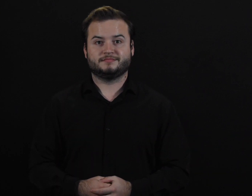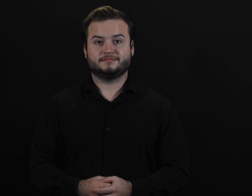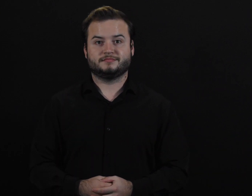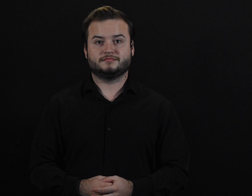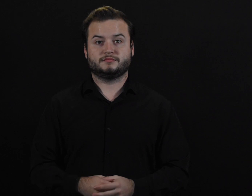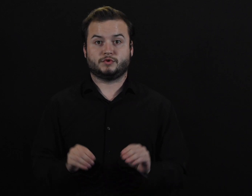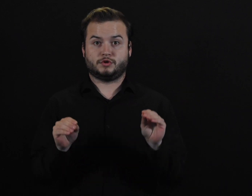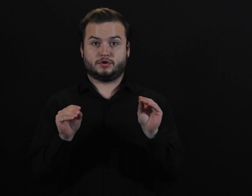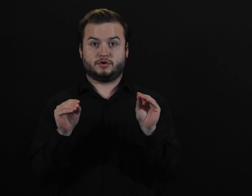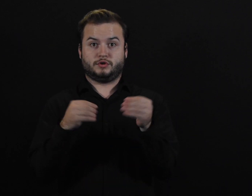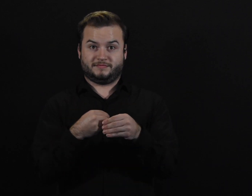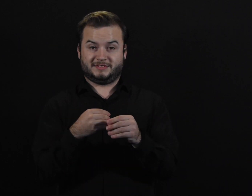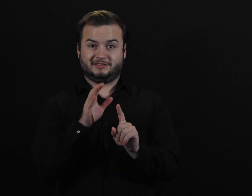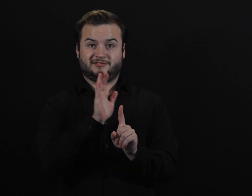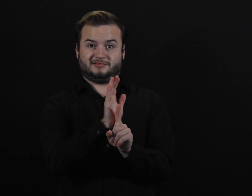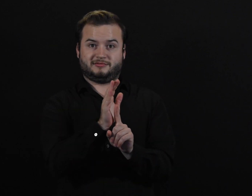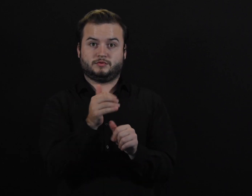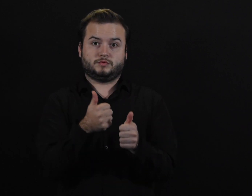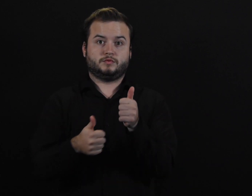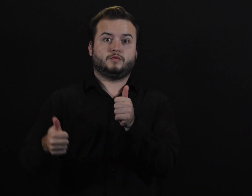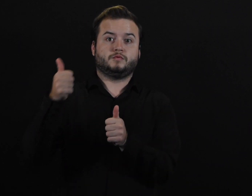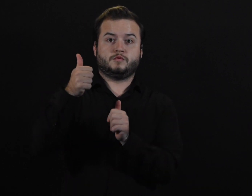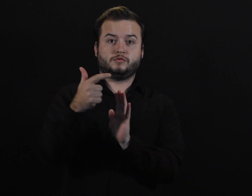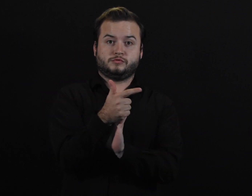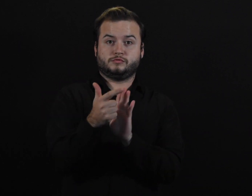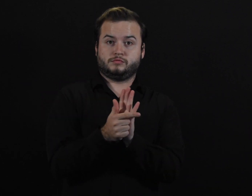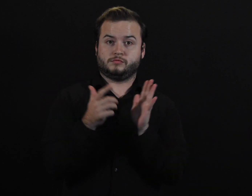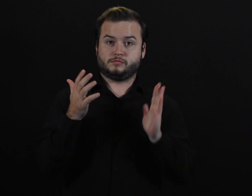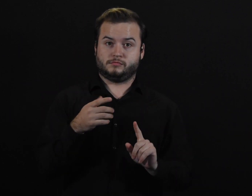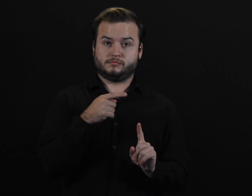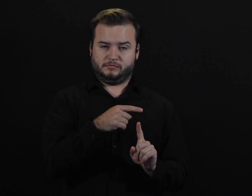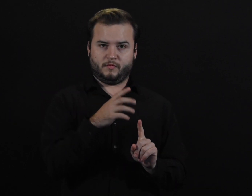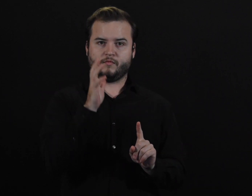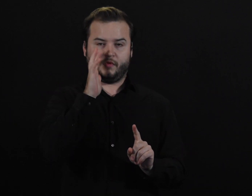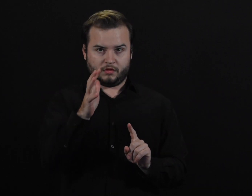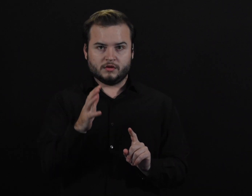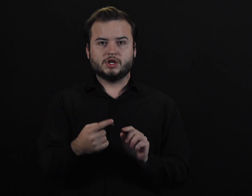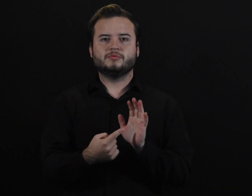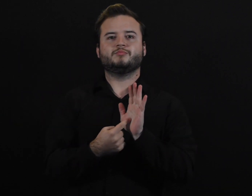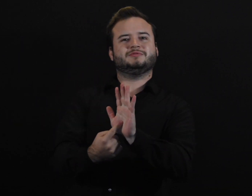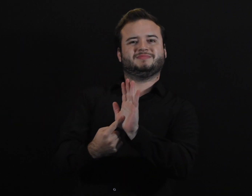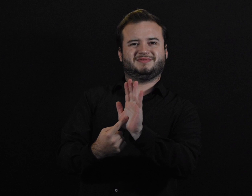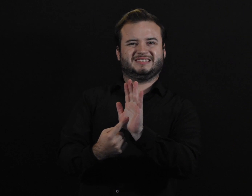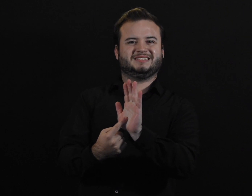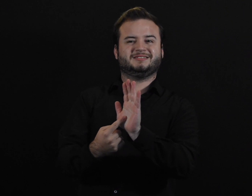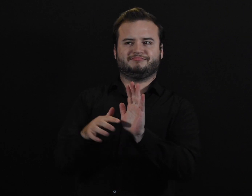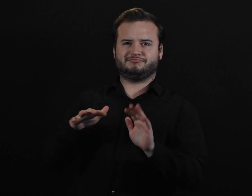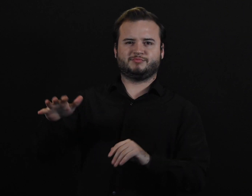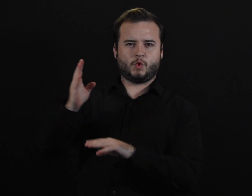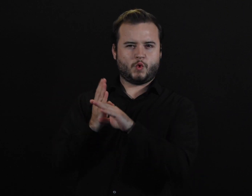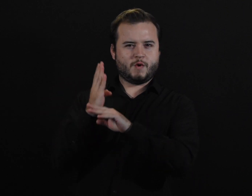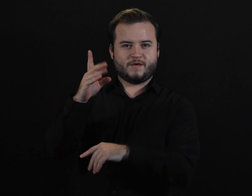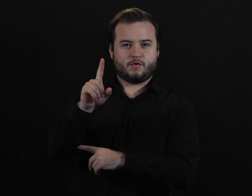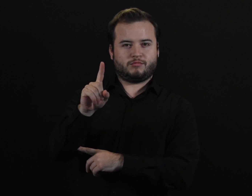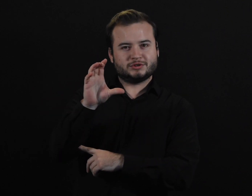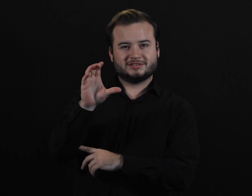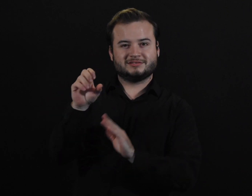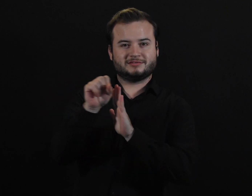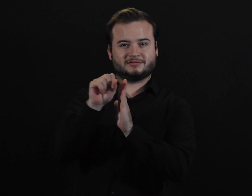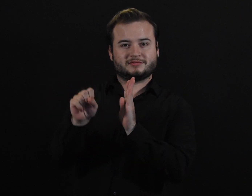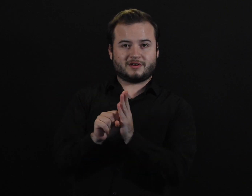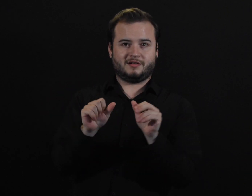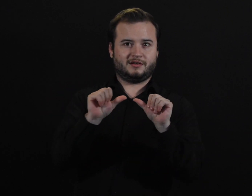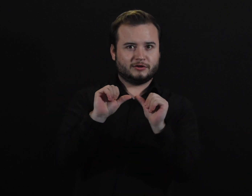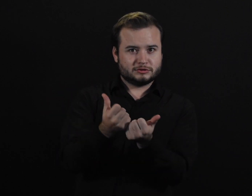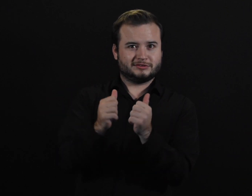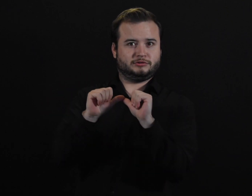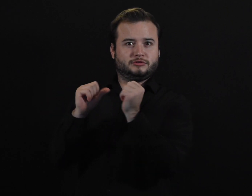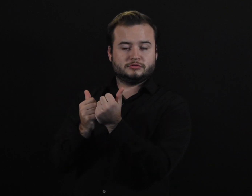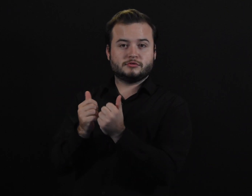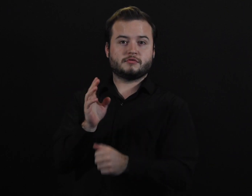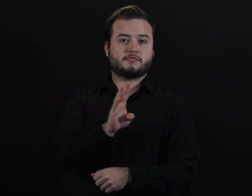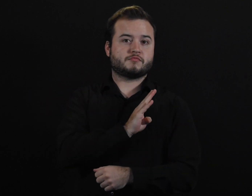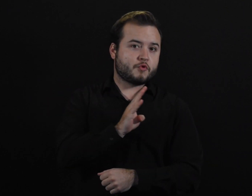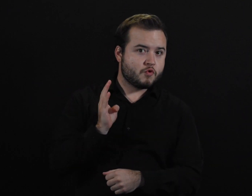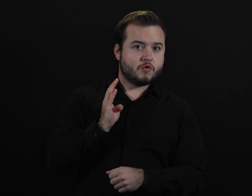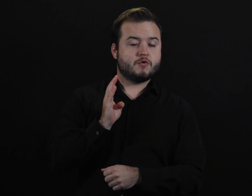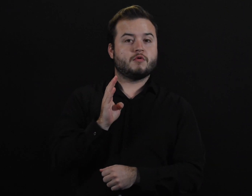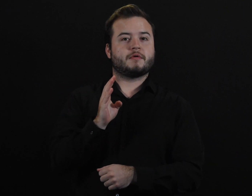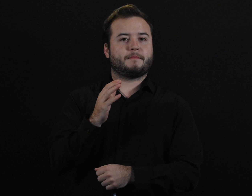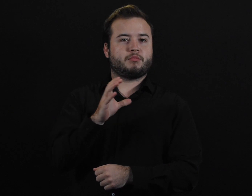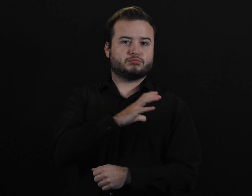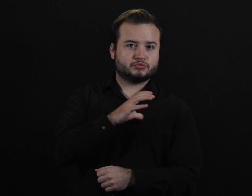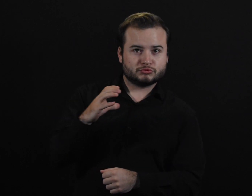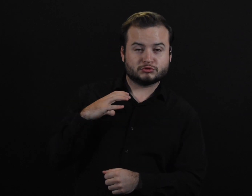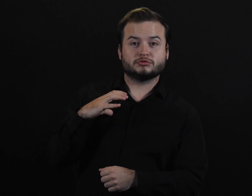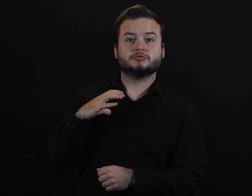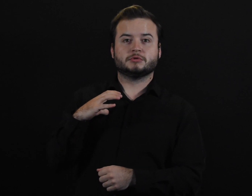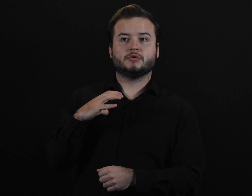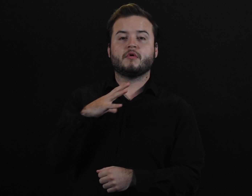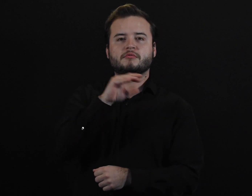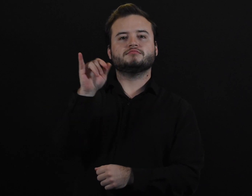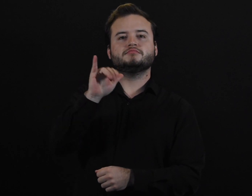The Office of the Attorney General represents and provides legal advice to over 100 state agencies, boards and commissions.